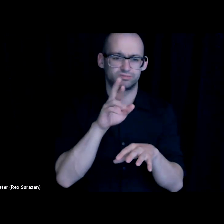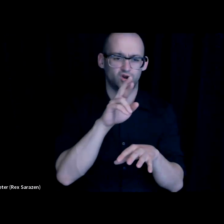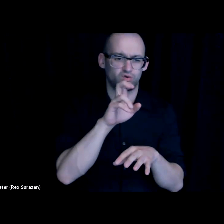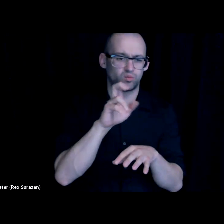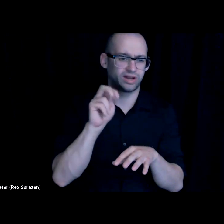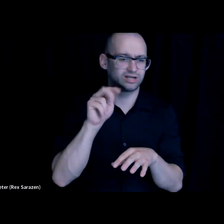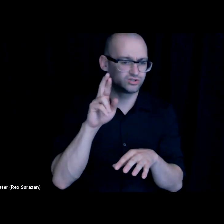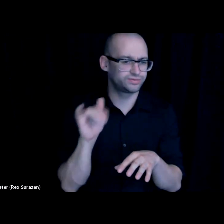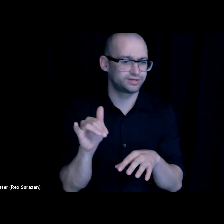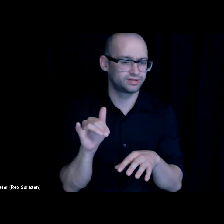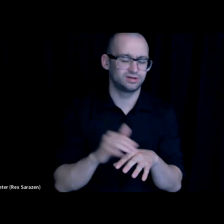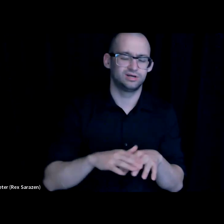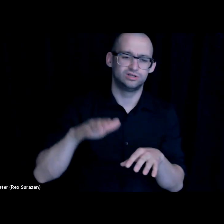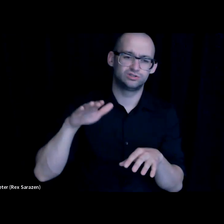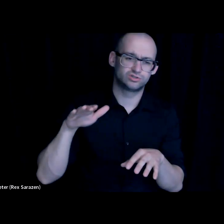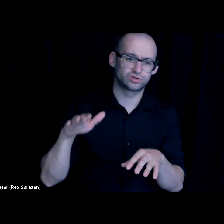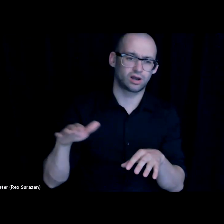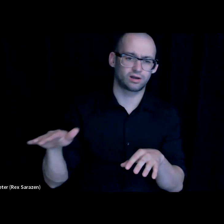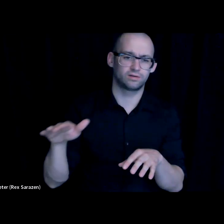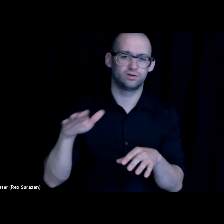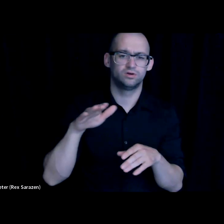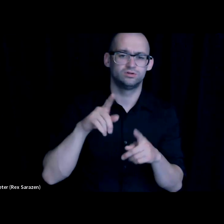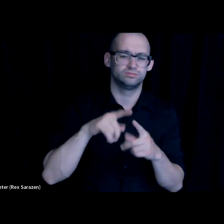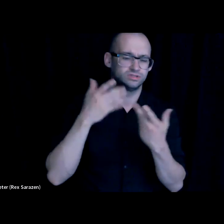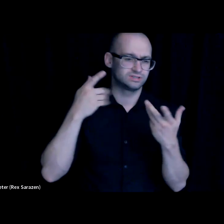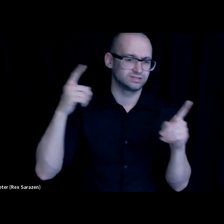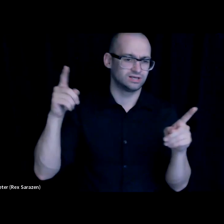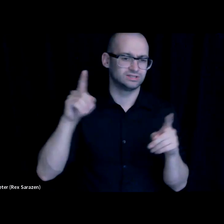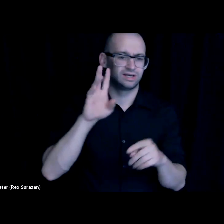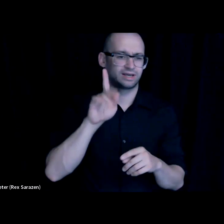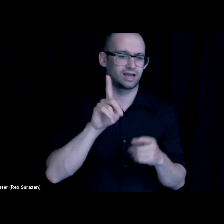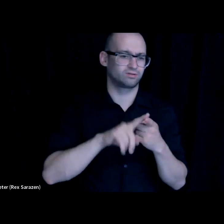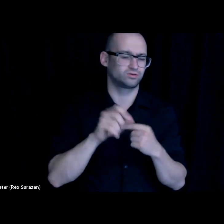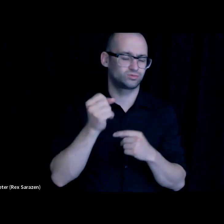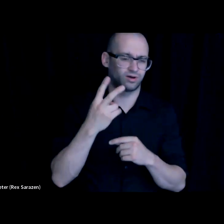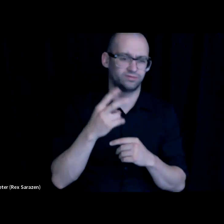schooled success. So their K. 12 parents in different program areas along with programs